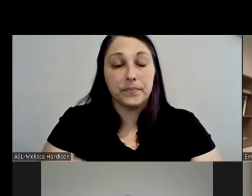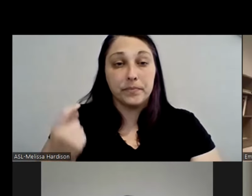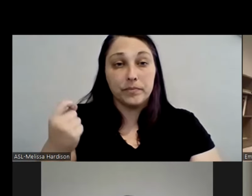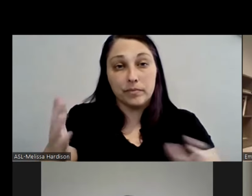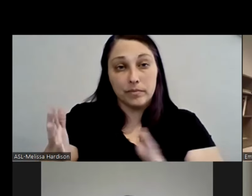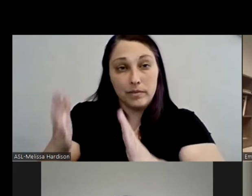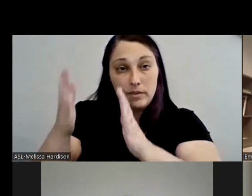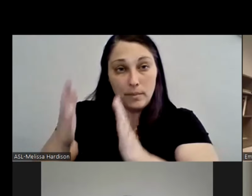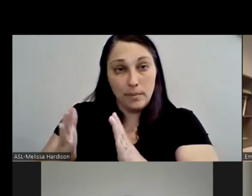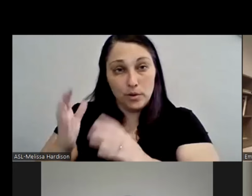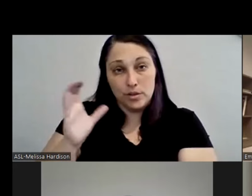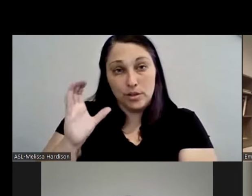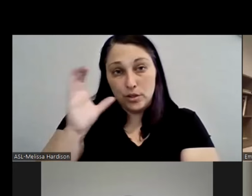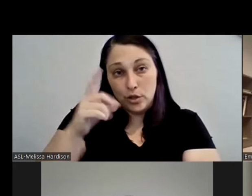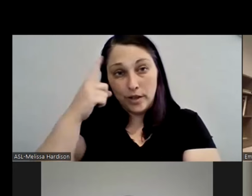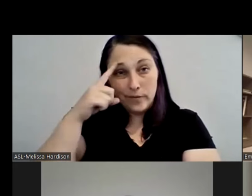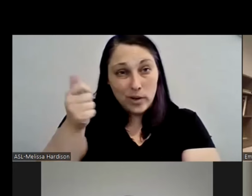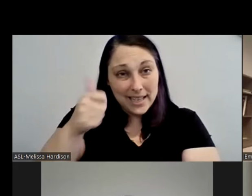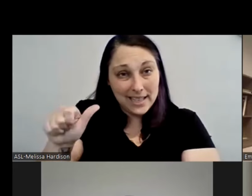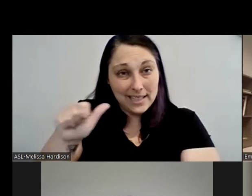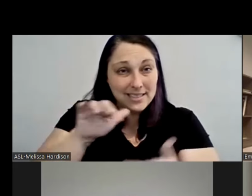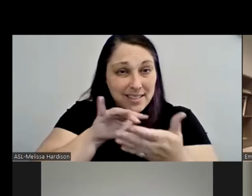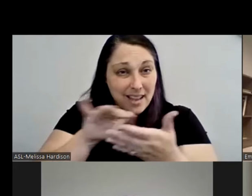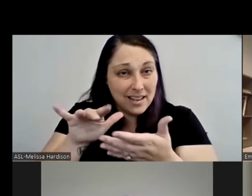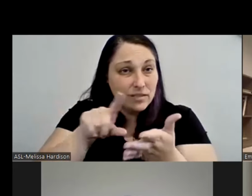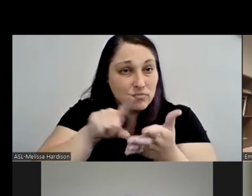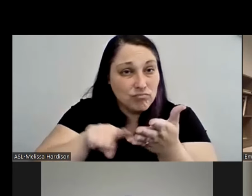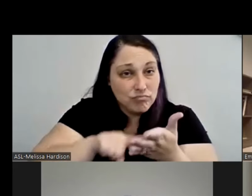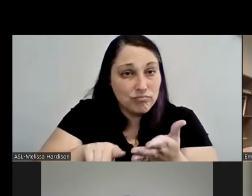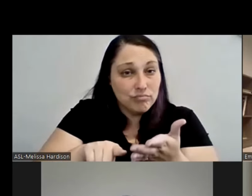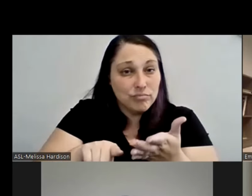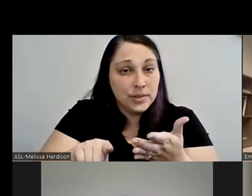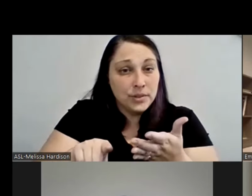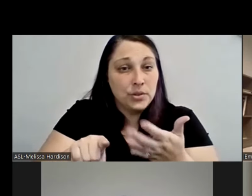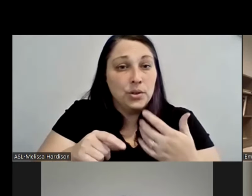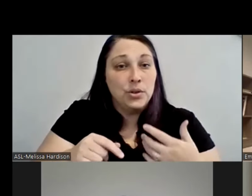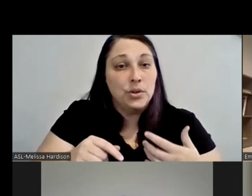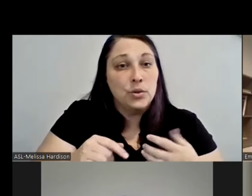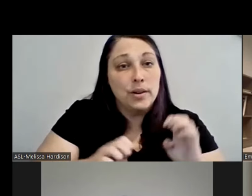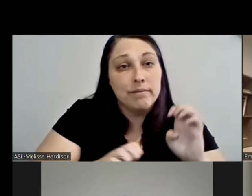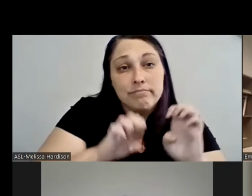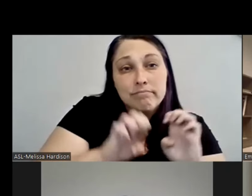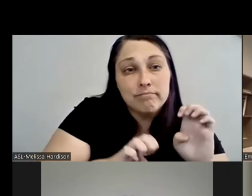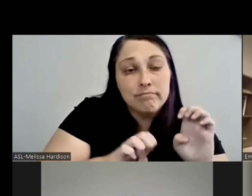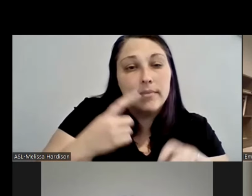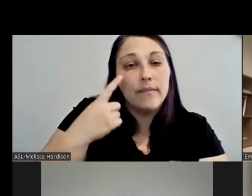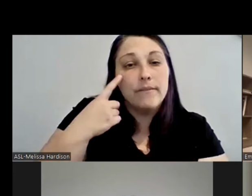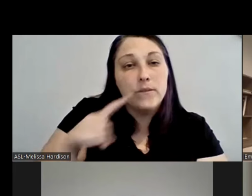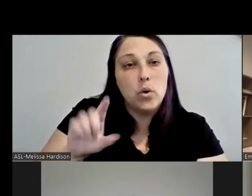That may not include modification or home assessment, working with these types of professionals to connect individuals to home